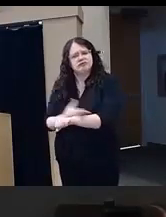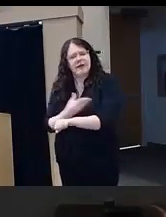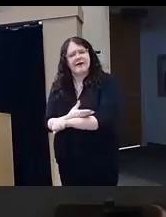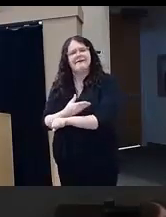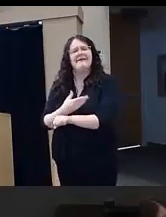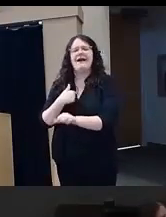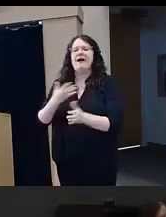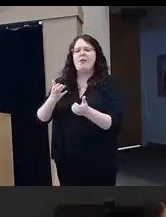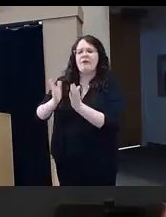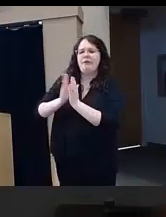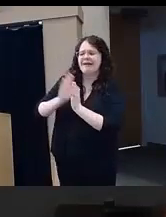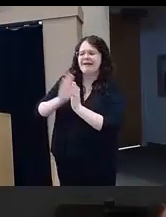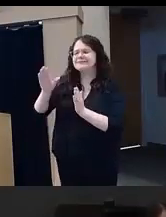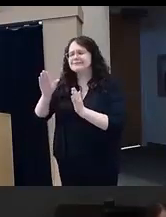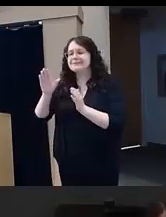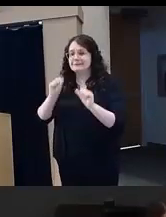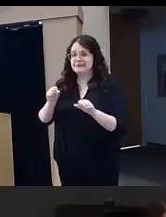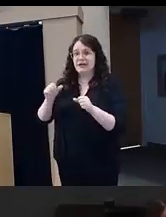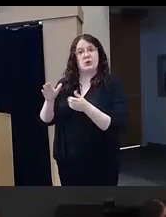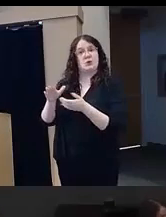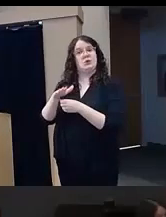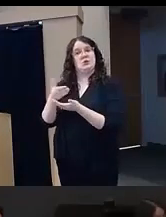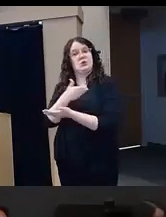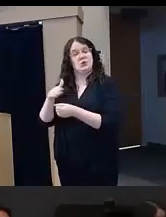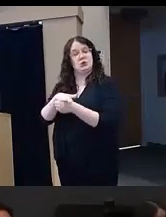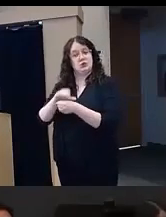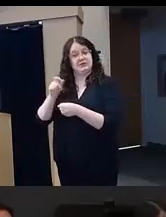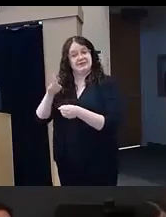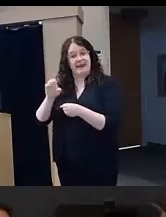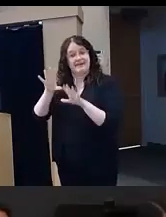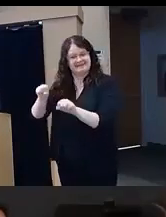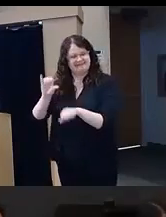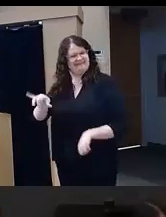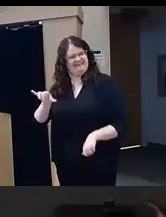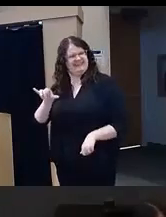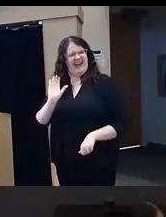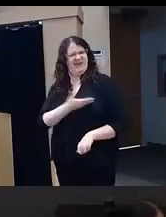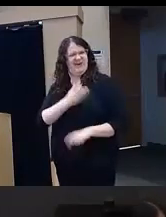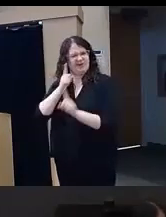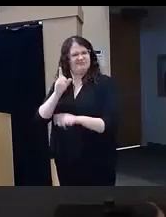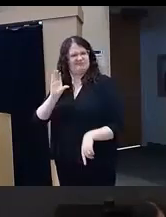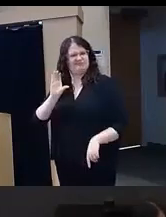for new space and all that Capital plan that I've been advocating for but when it comes down to it